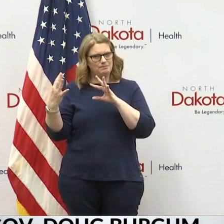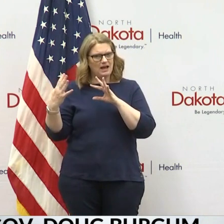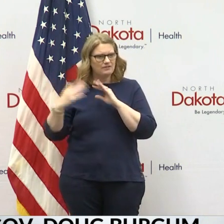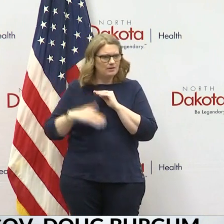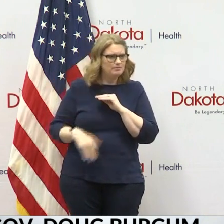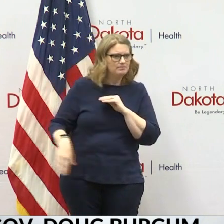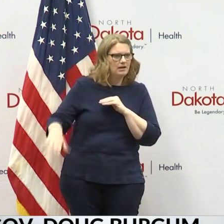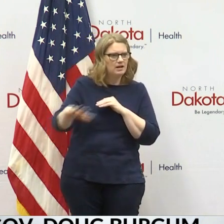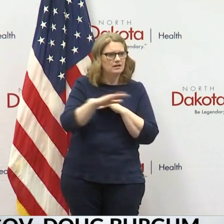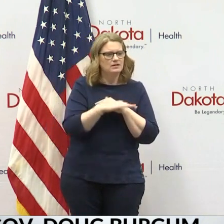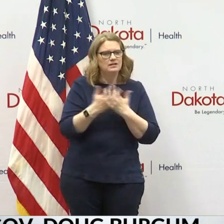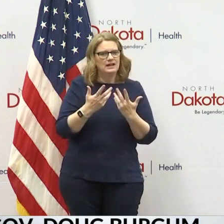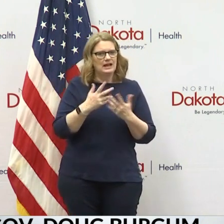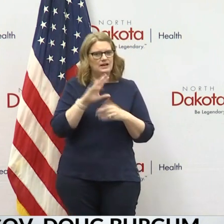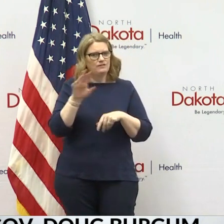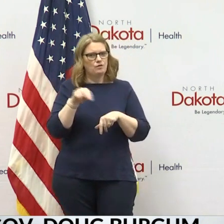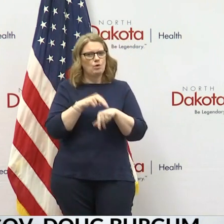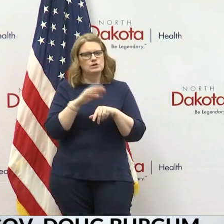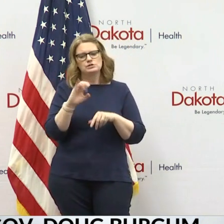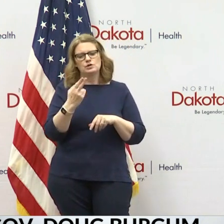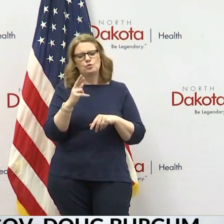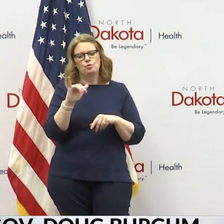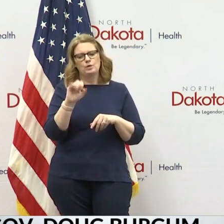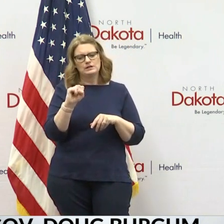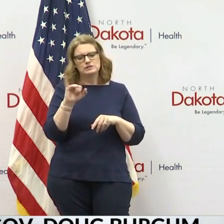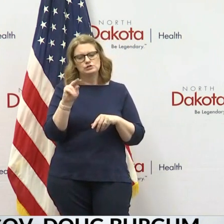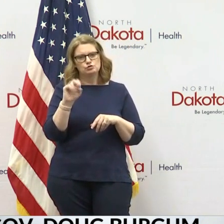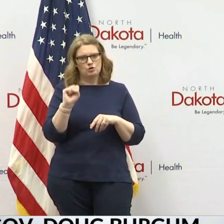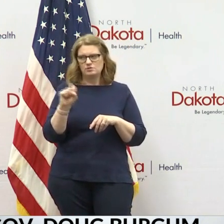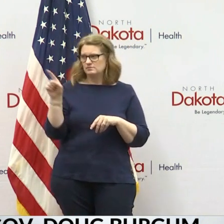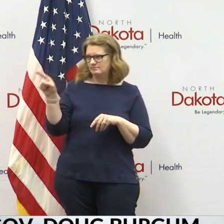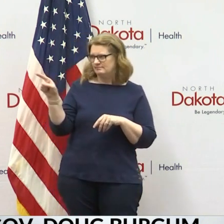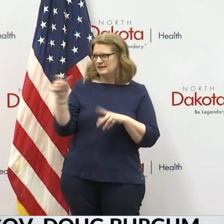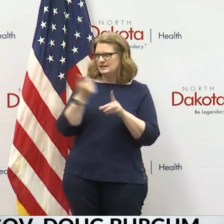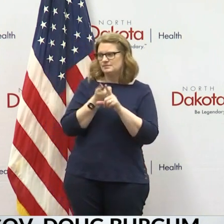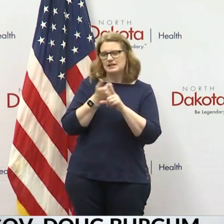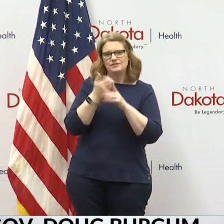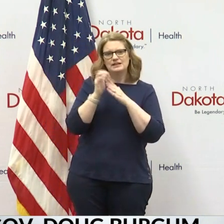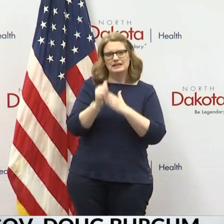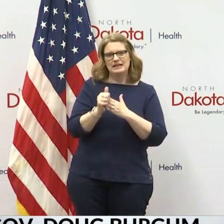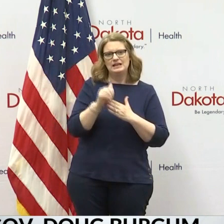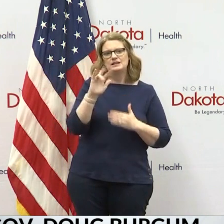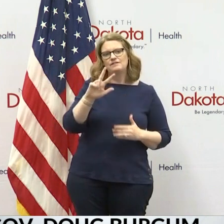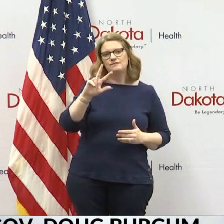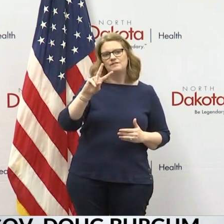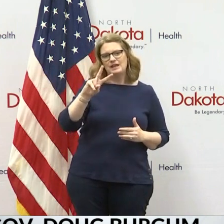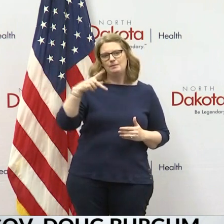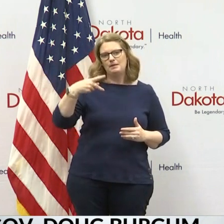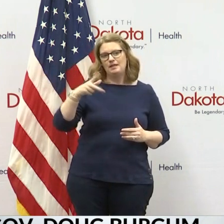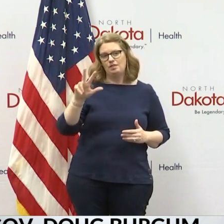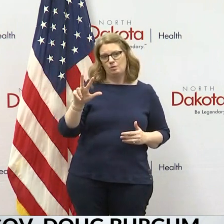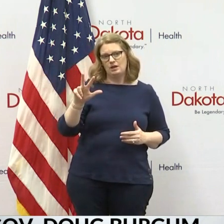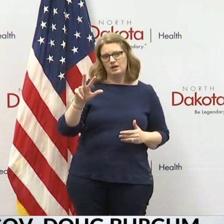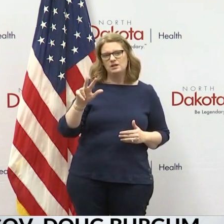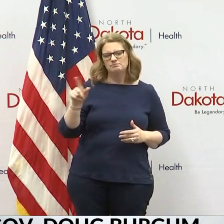TO PROCEED WITH CARE, BUT WE HAVE GREAT COLLABORATION ACROSS INDUSTRY AND RESIDENTS WORKING